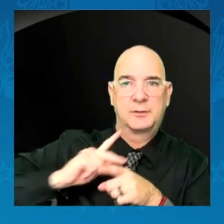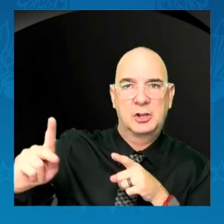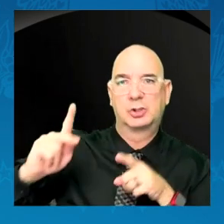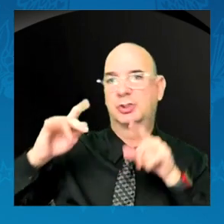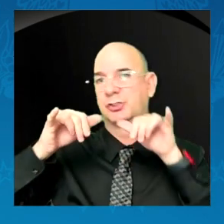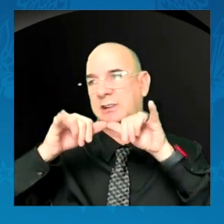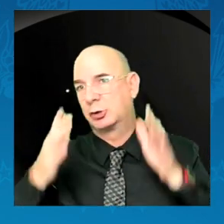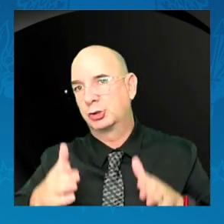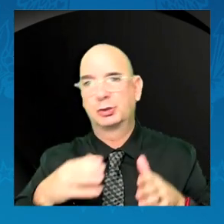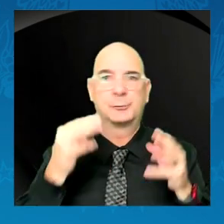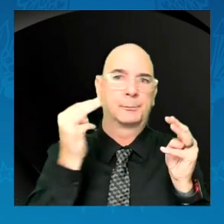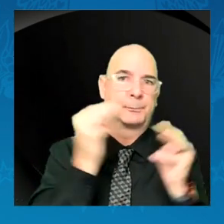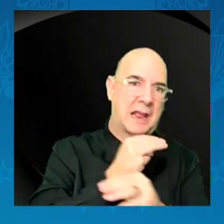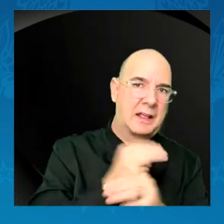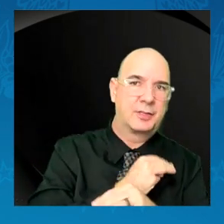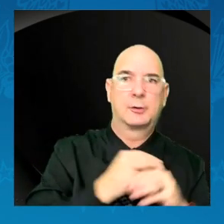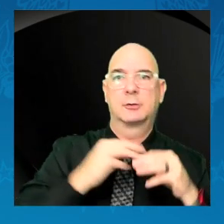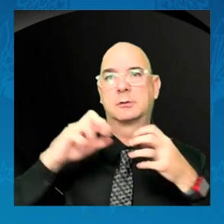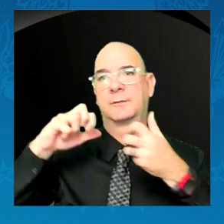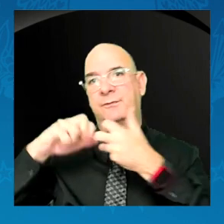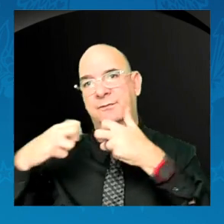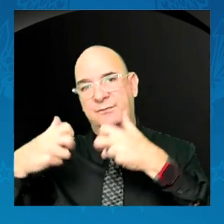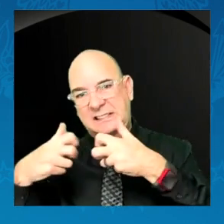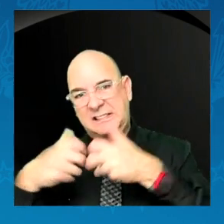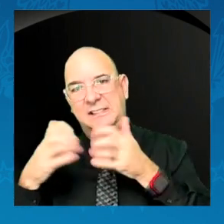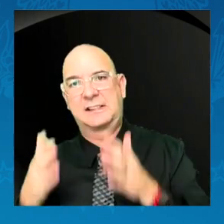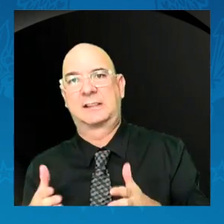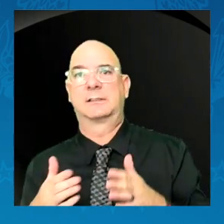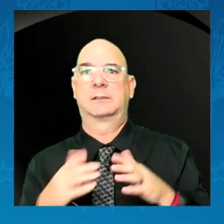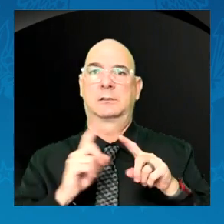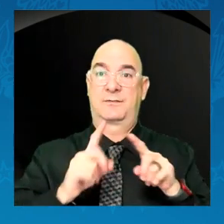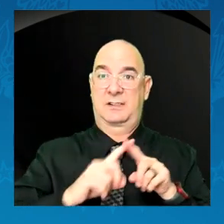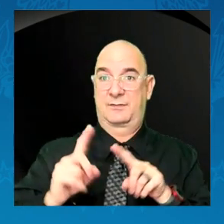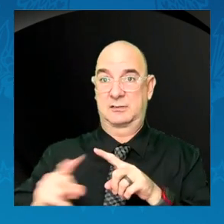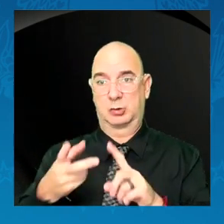And in addition to recruitment efforts on higher and higher educational institutions,